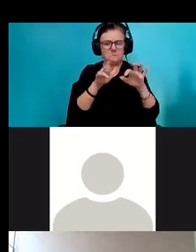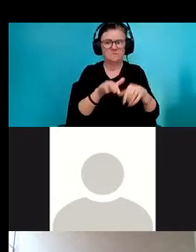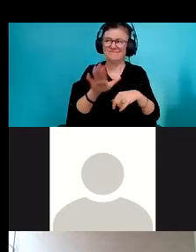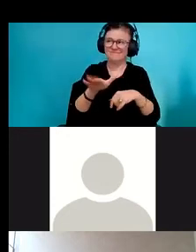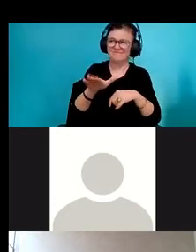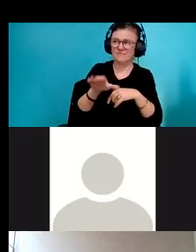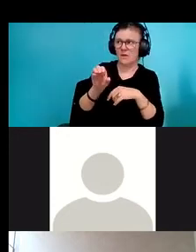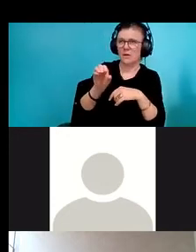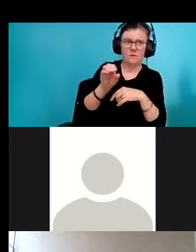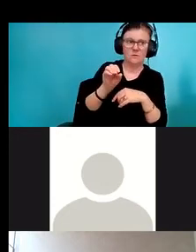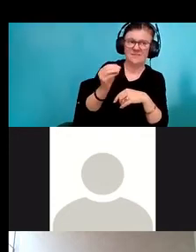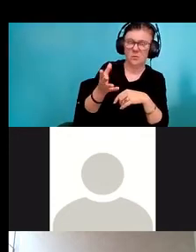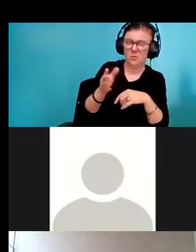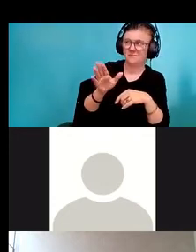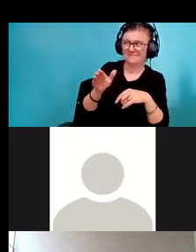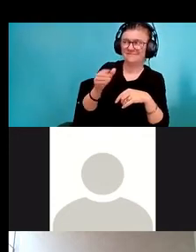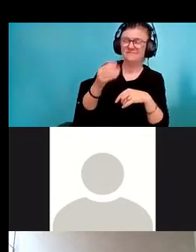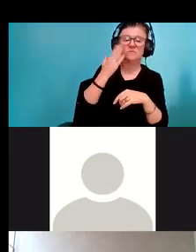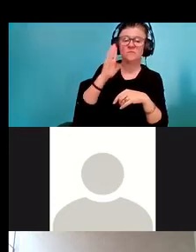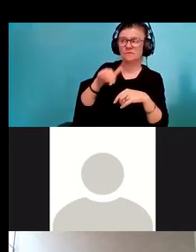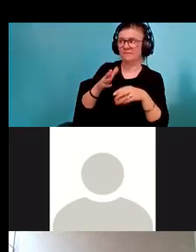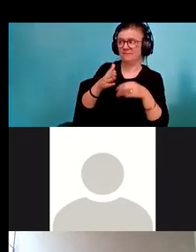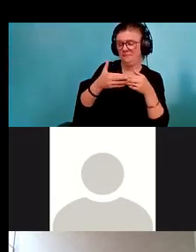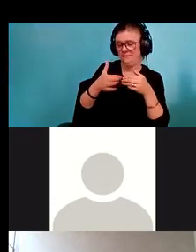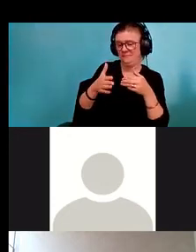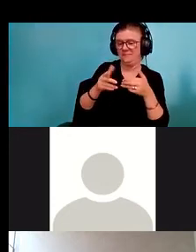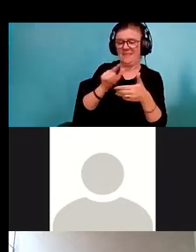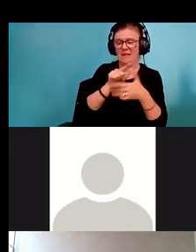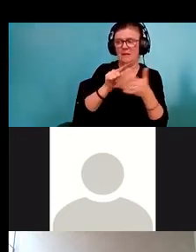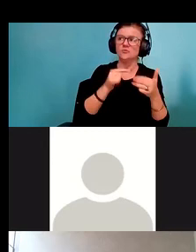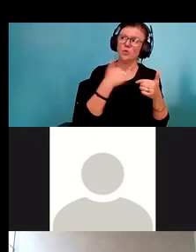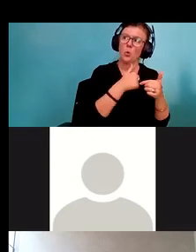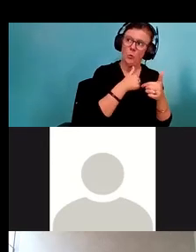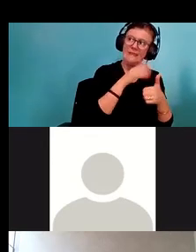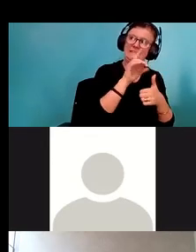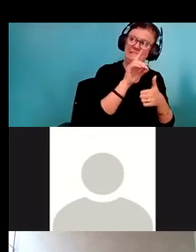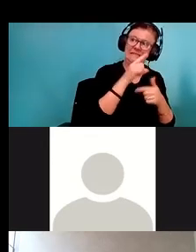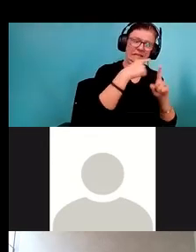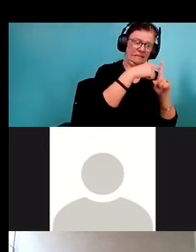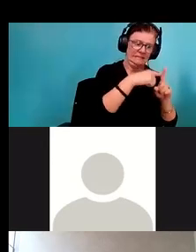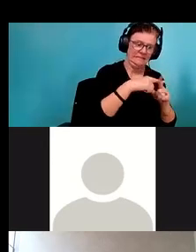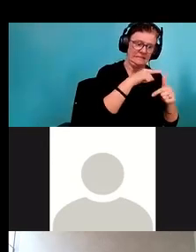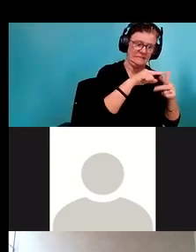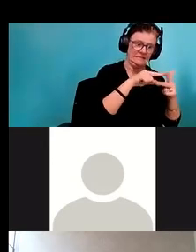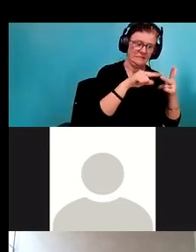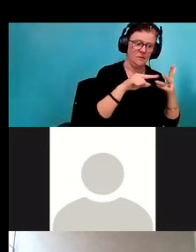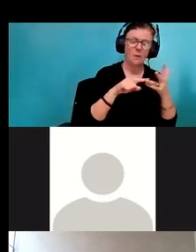So for instance, in the remaining areas of need question, where it asks you